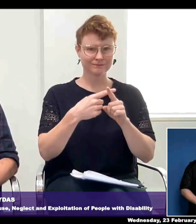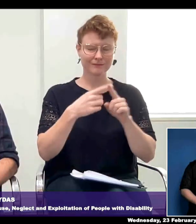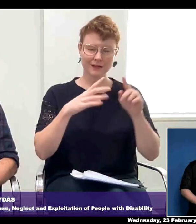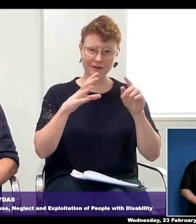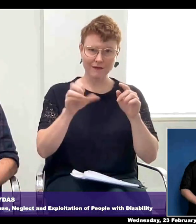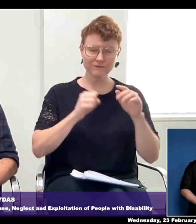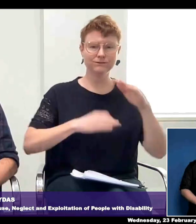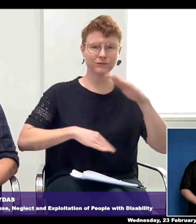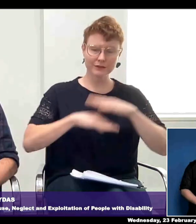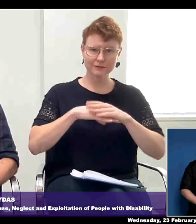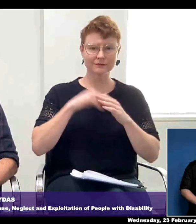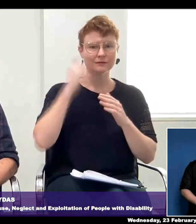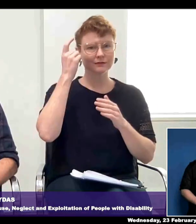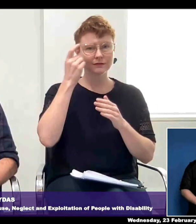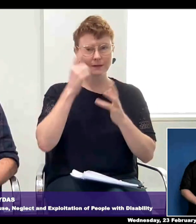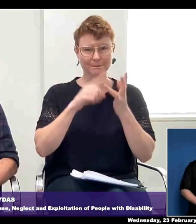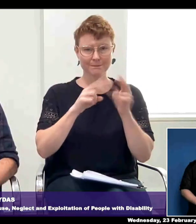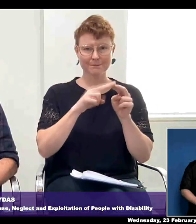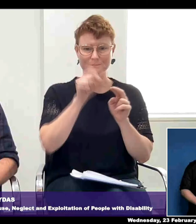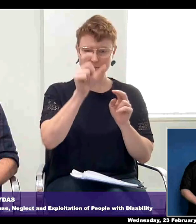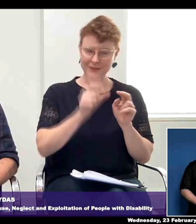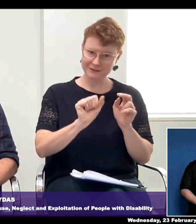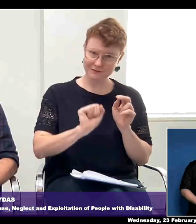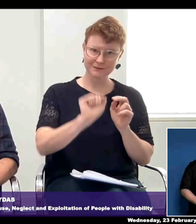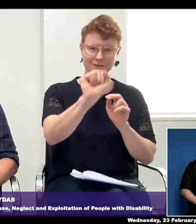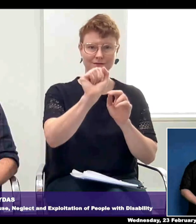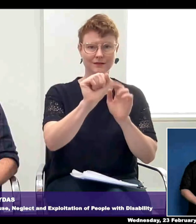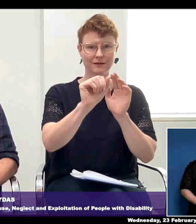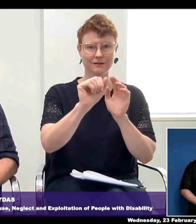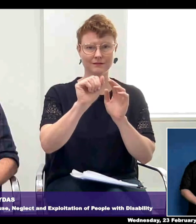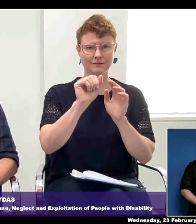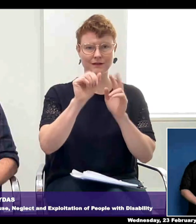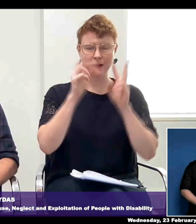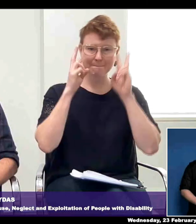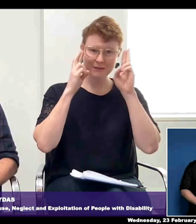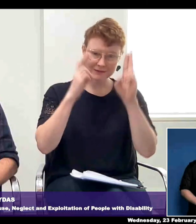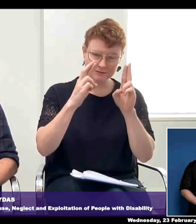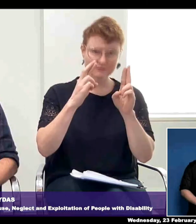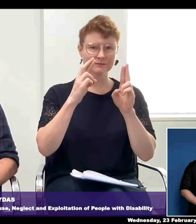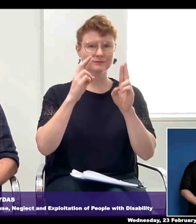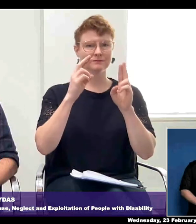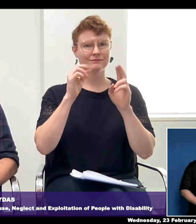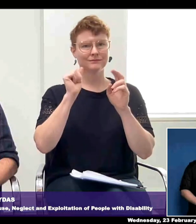individual's requirements, their needs, that takes full consideration of the individual,